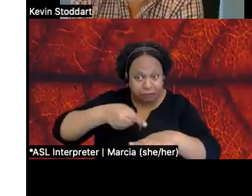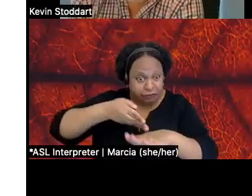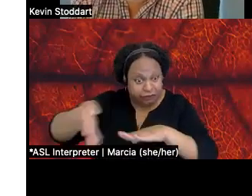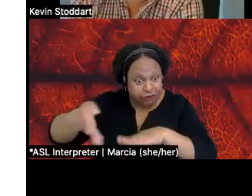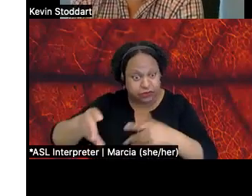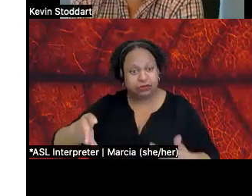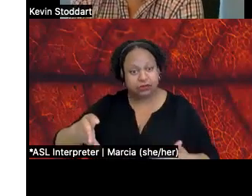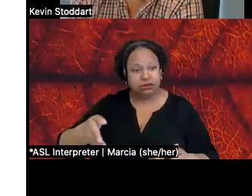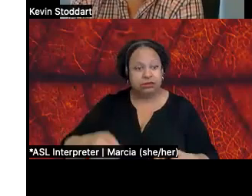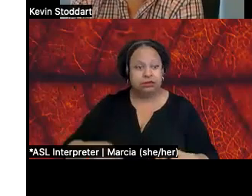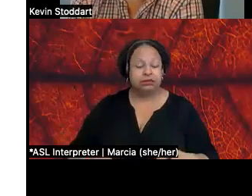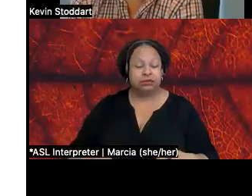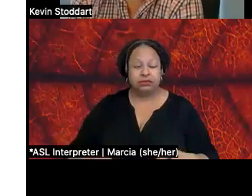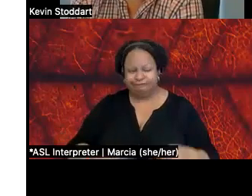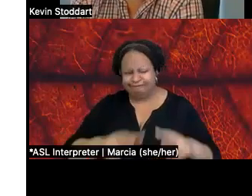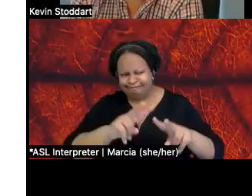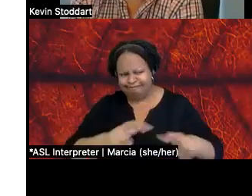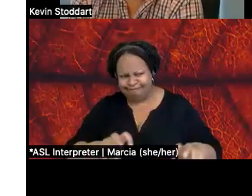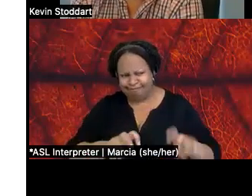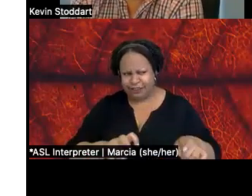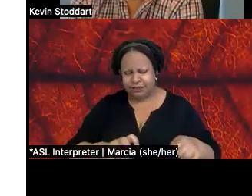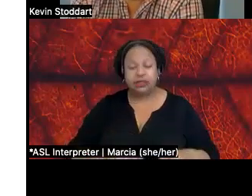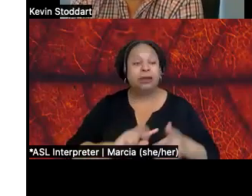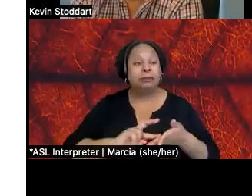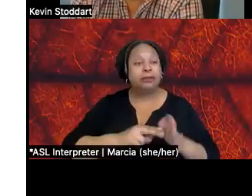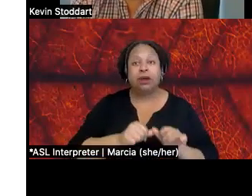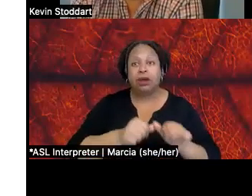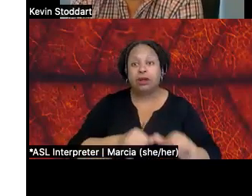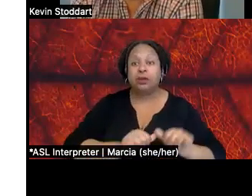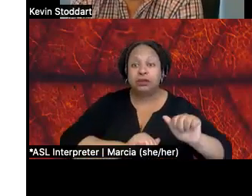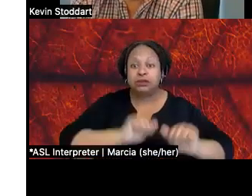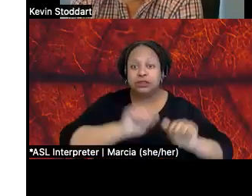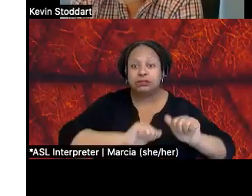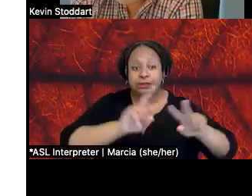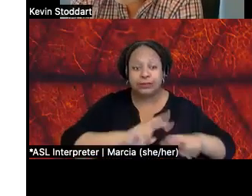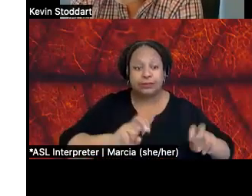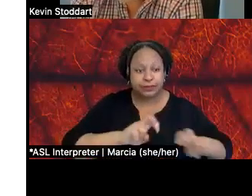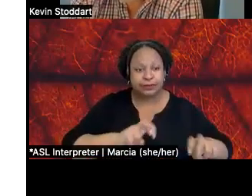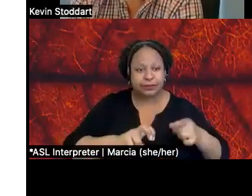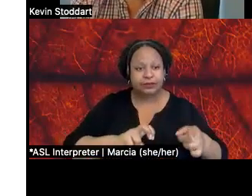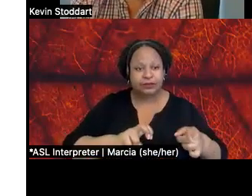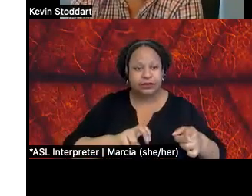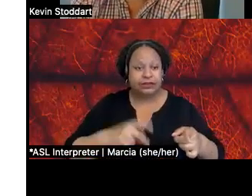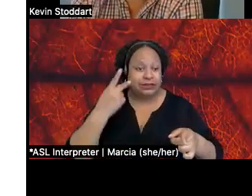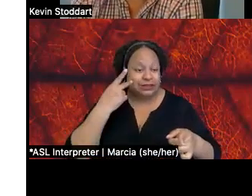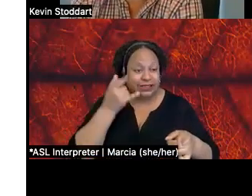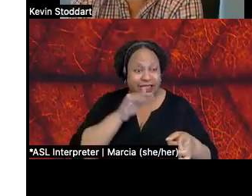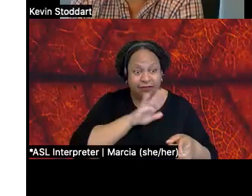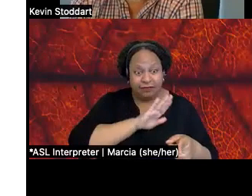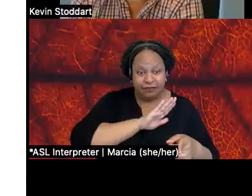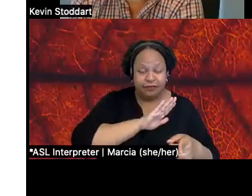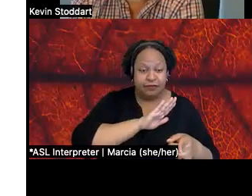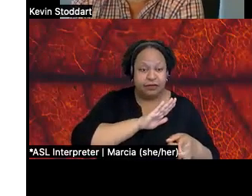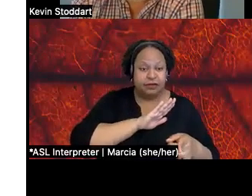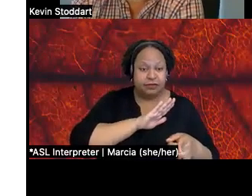Ongoing assessment needs to occur with respect to the contributing factors. We've talked about those things.